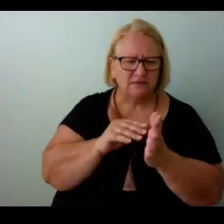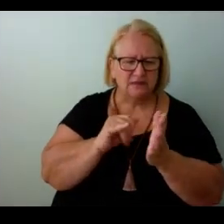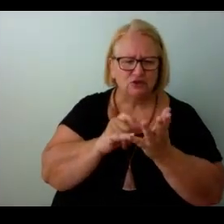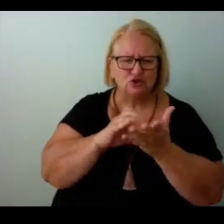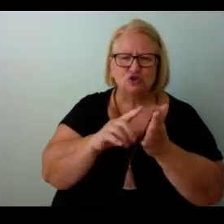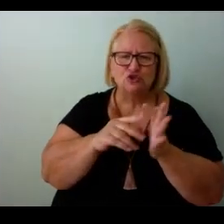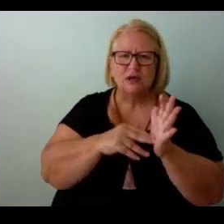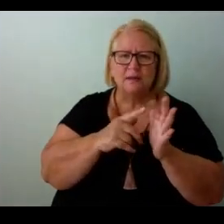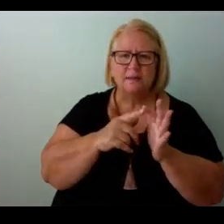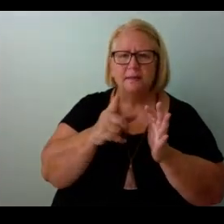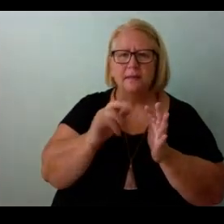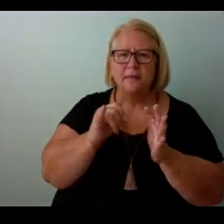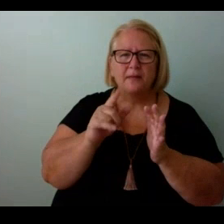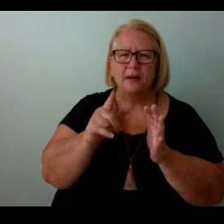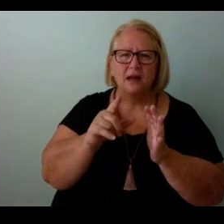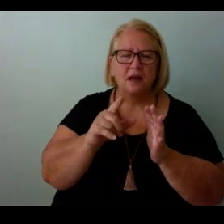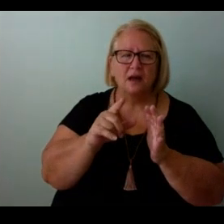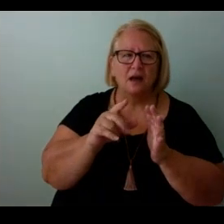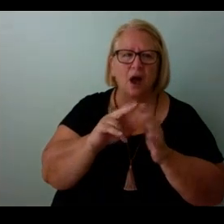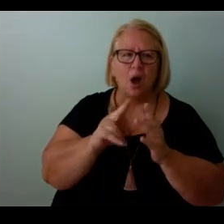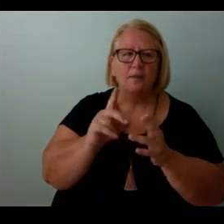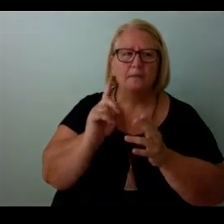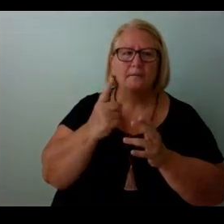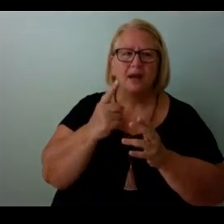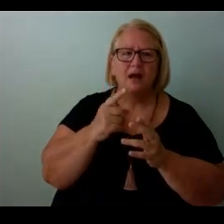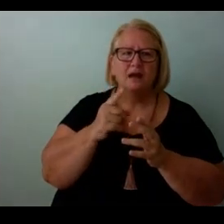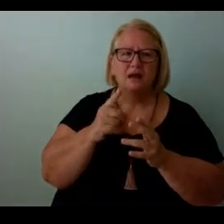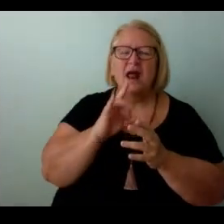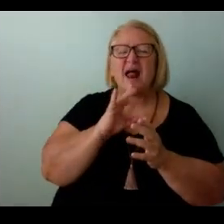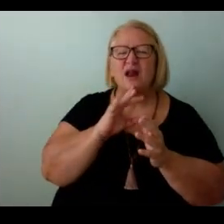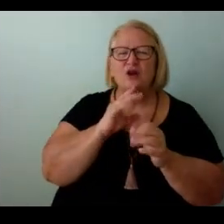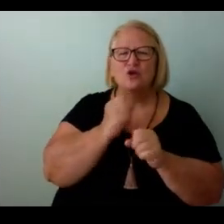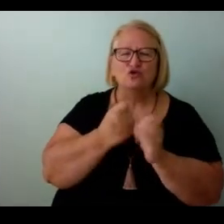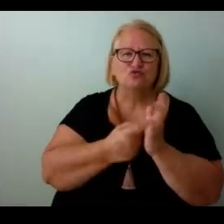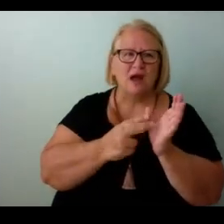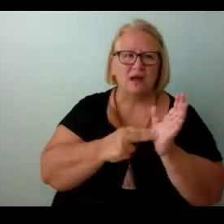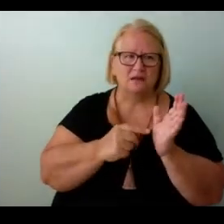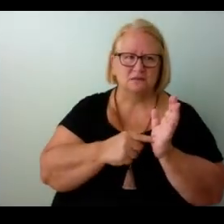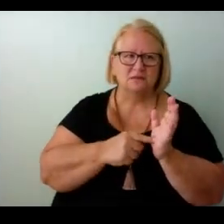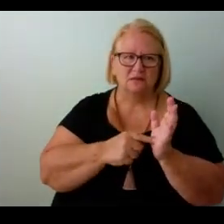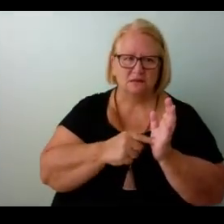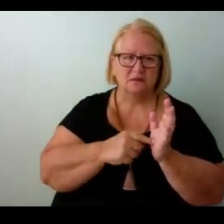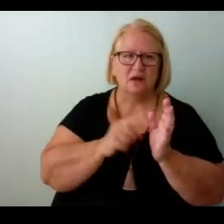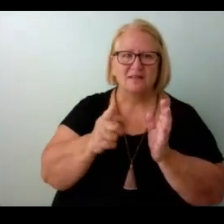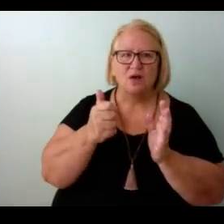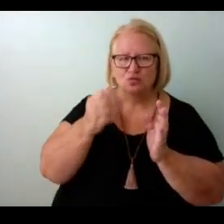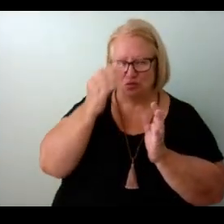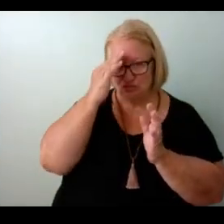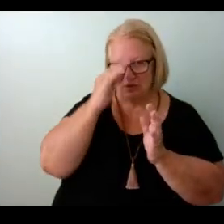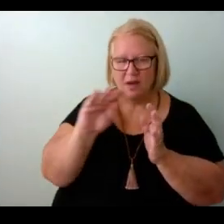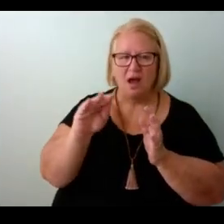It's an energy grant. That's great. That's a good reminder for our audience as well.